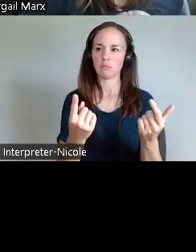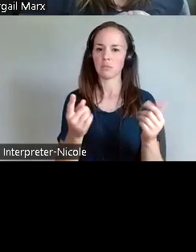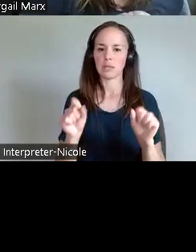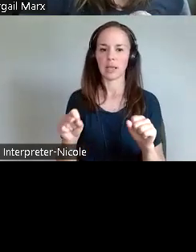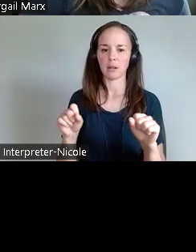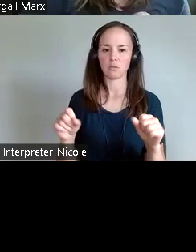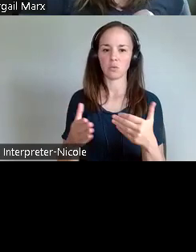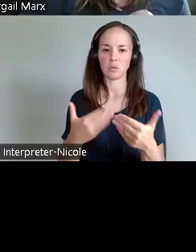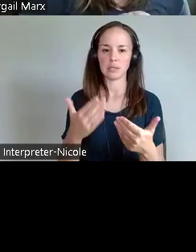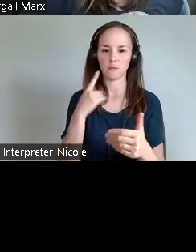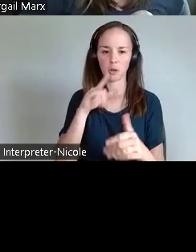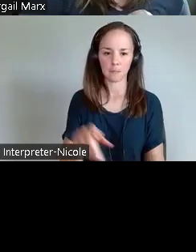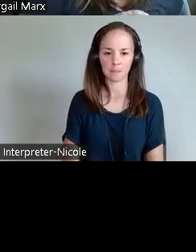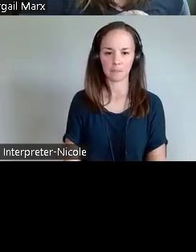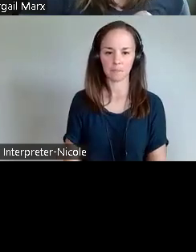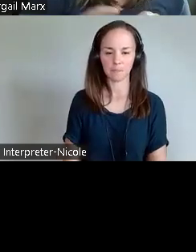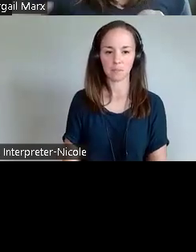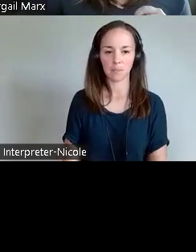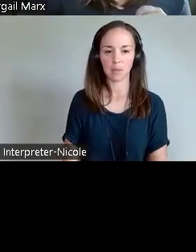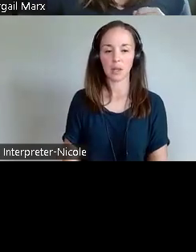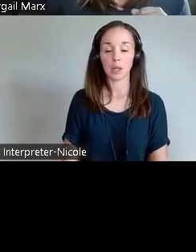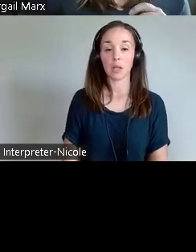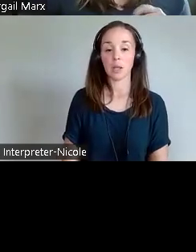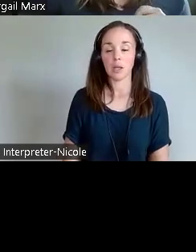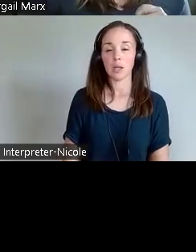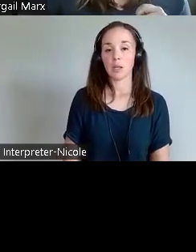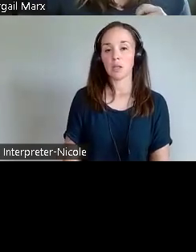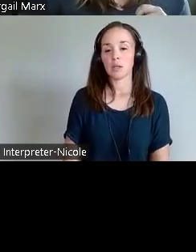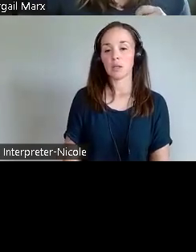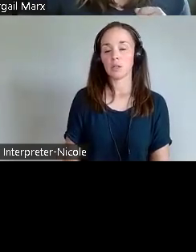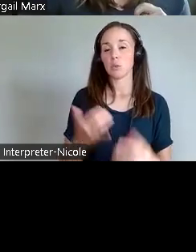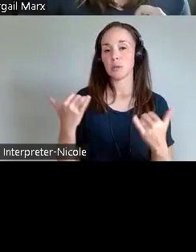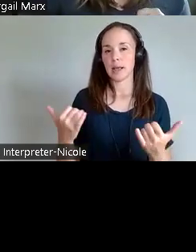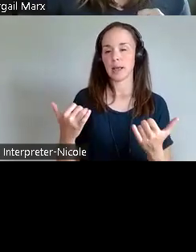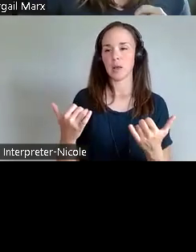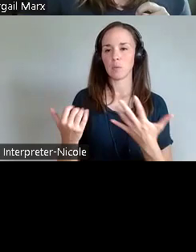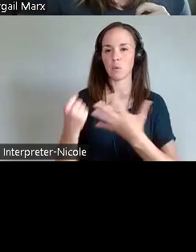And so the feature matching for this individual really shifted to looking more at hardware